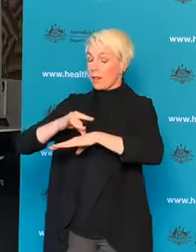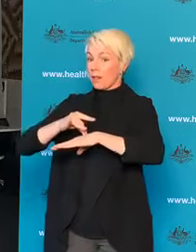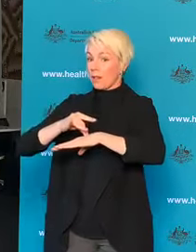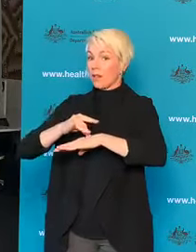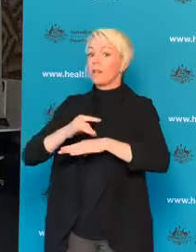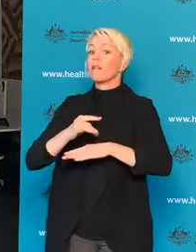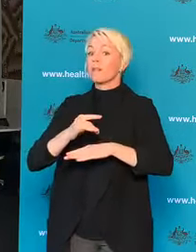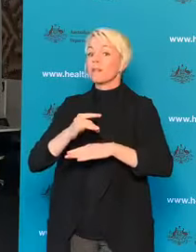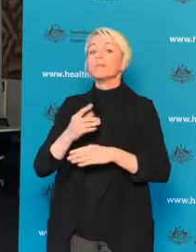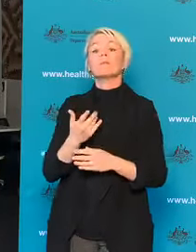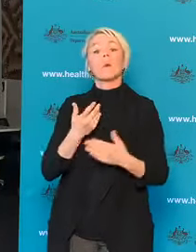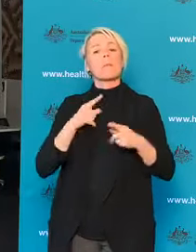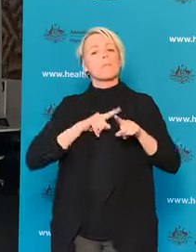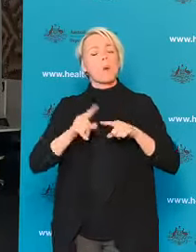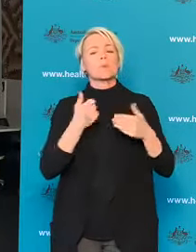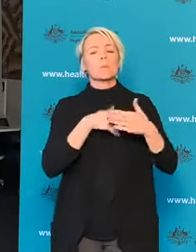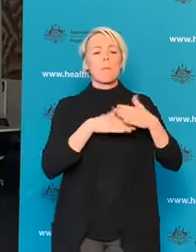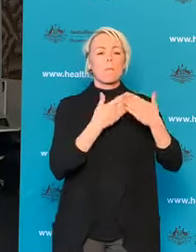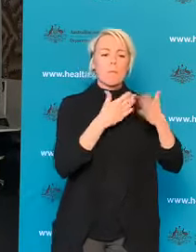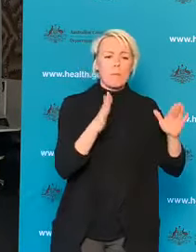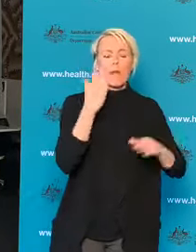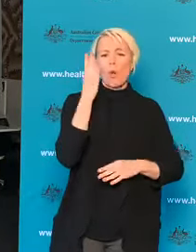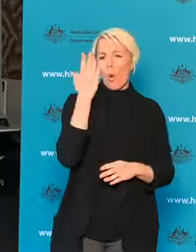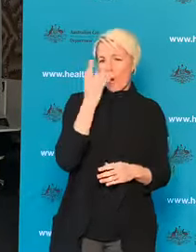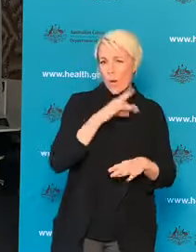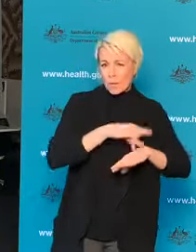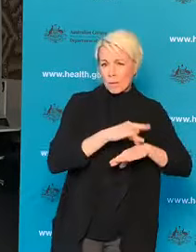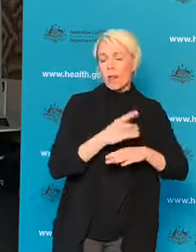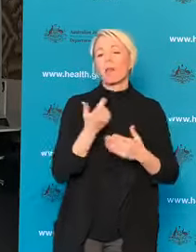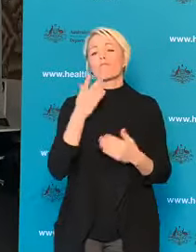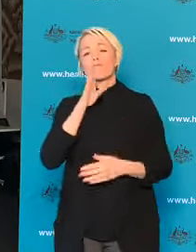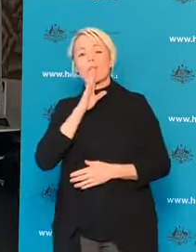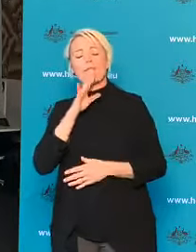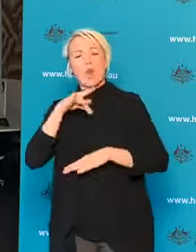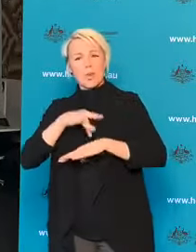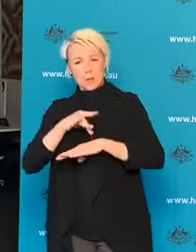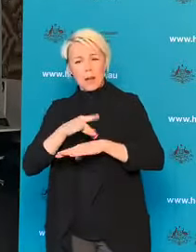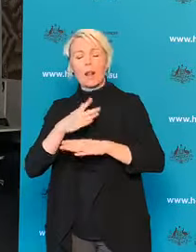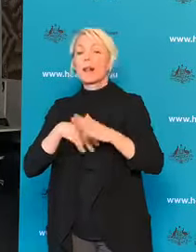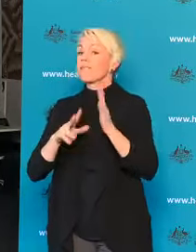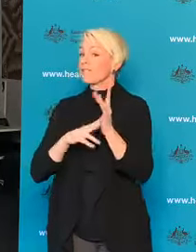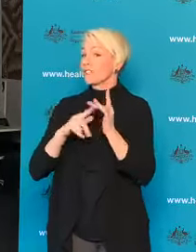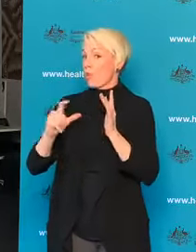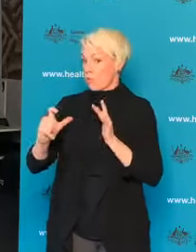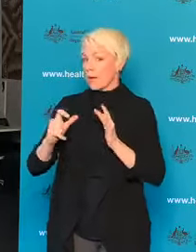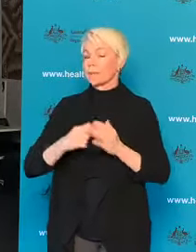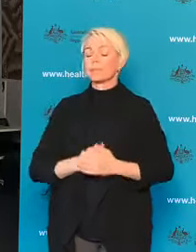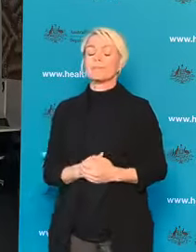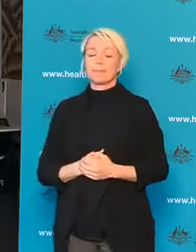people are in public and private hospitals in Victoria. This is an additional 83 people